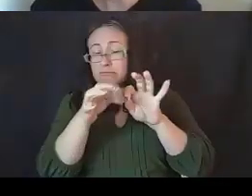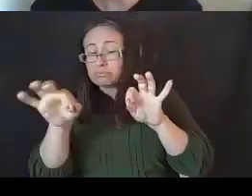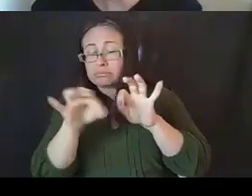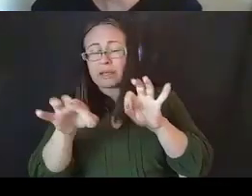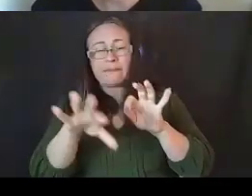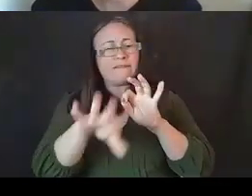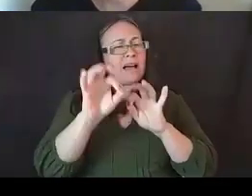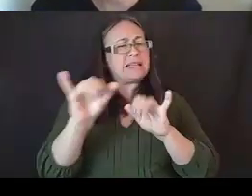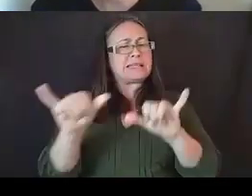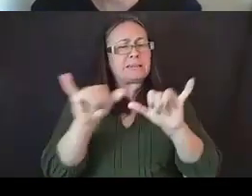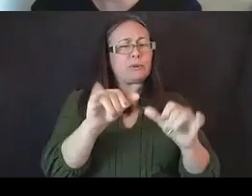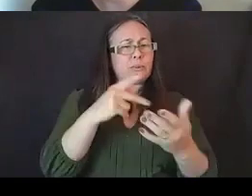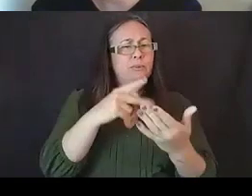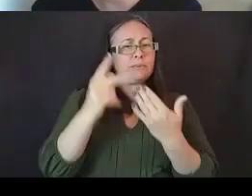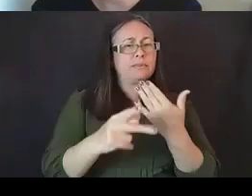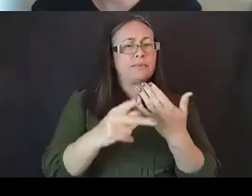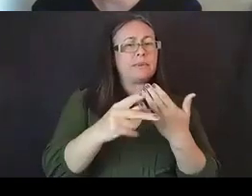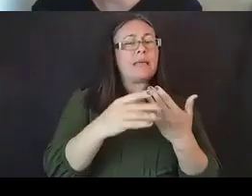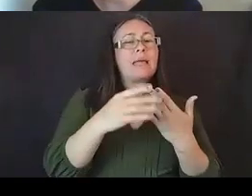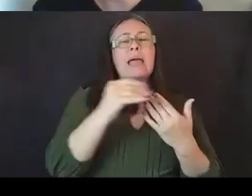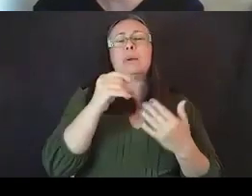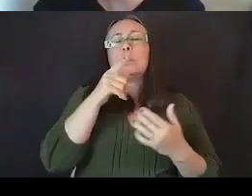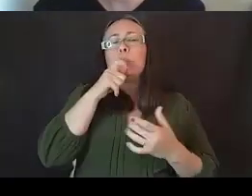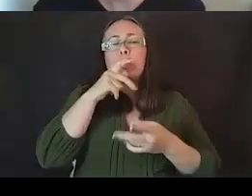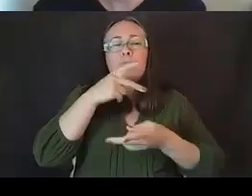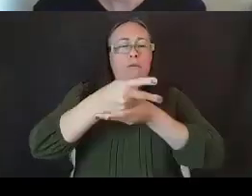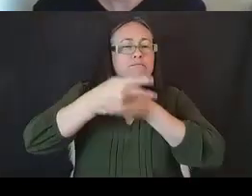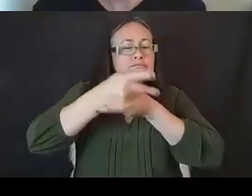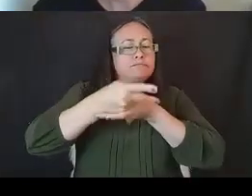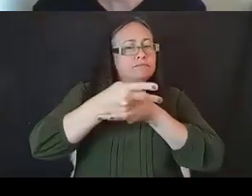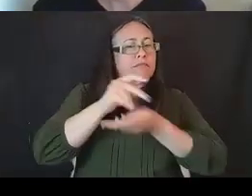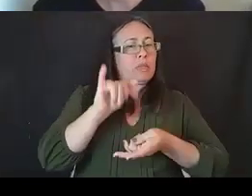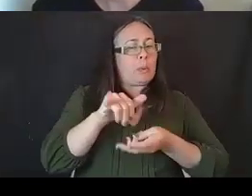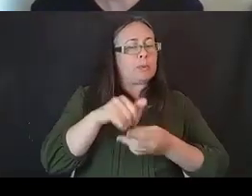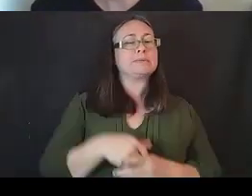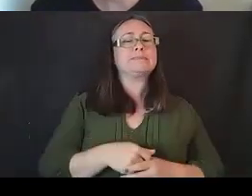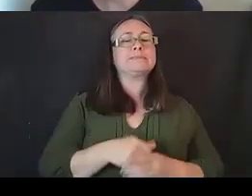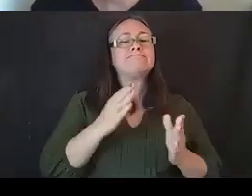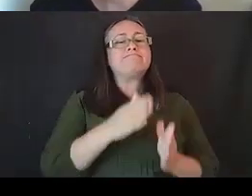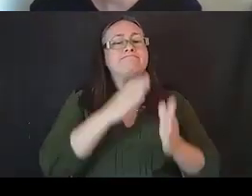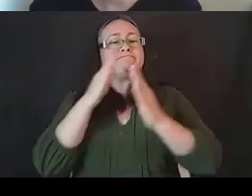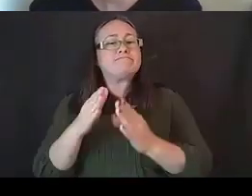and program officials overseeing those similar projects. The awards by location tool